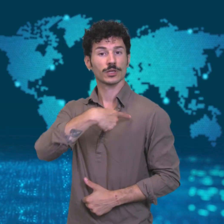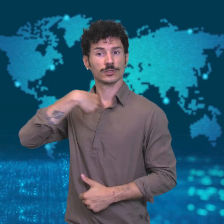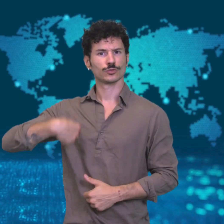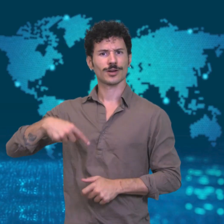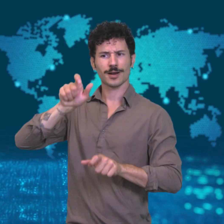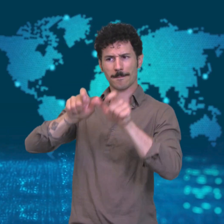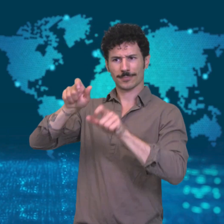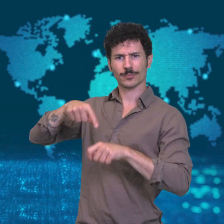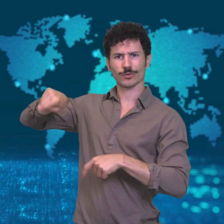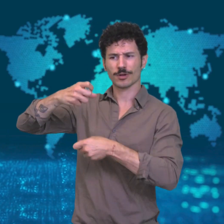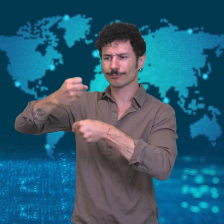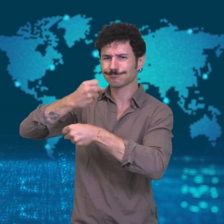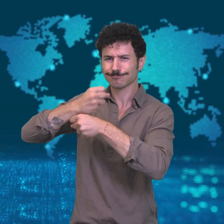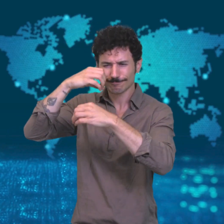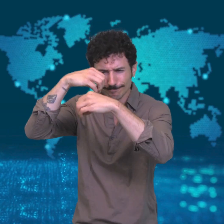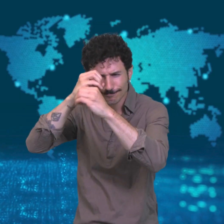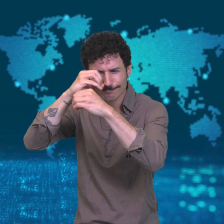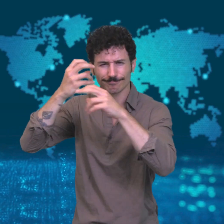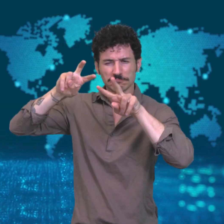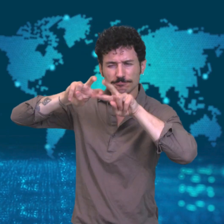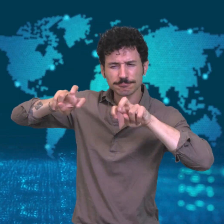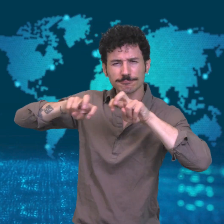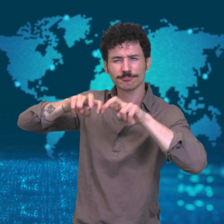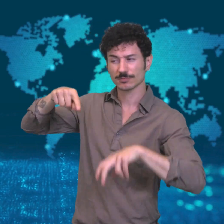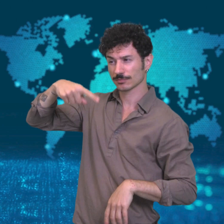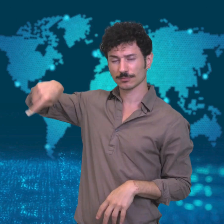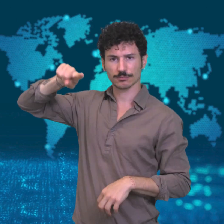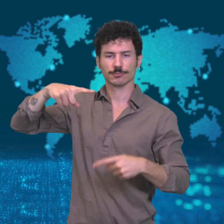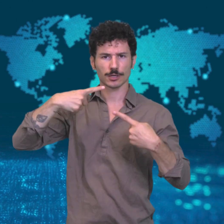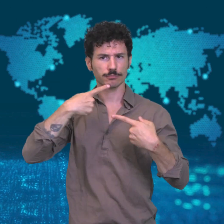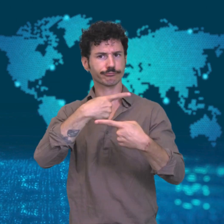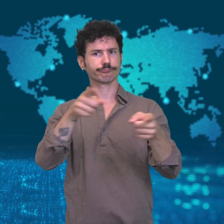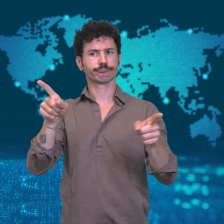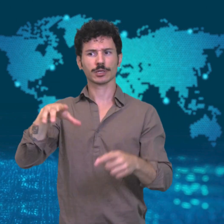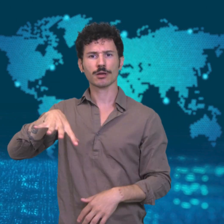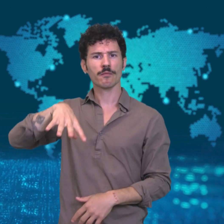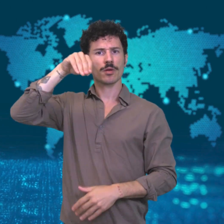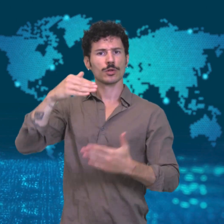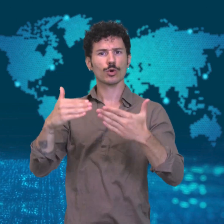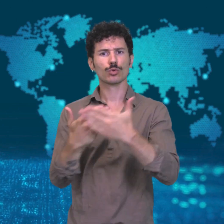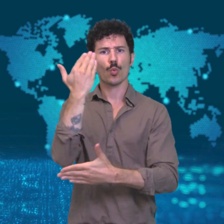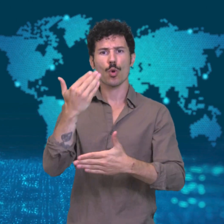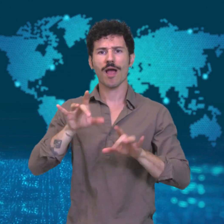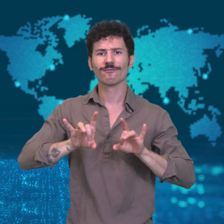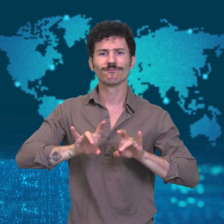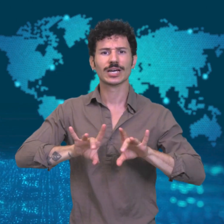[Alessio]: Chinese researchers announced that they have